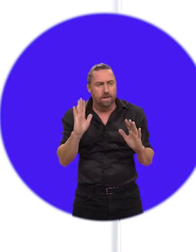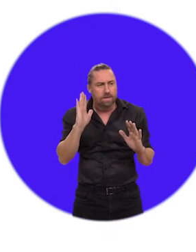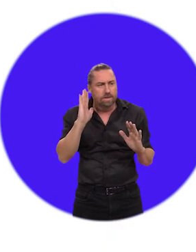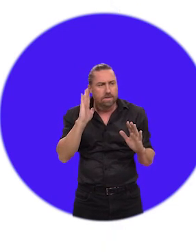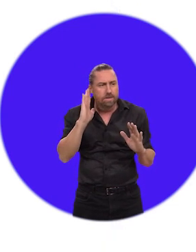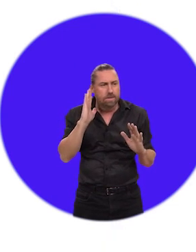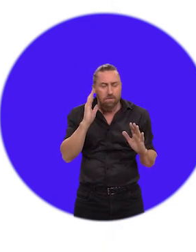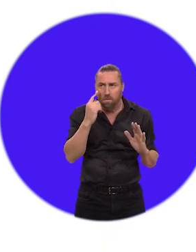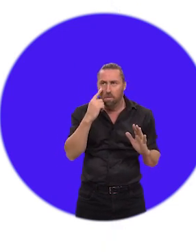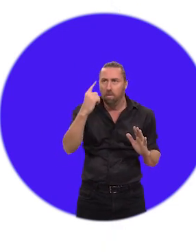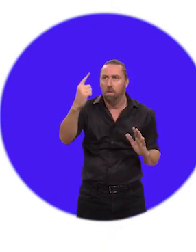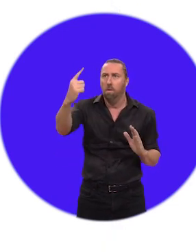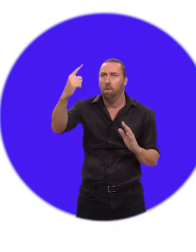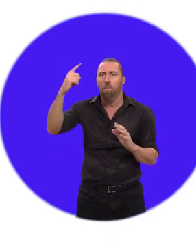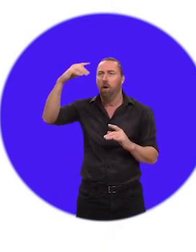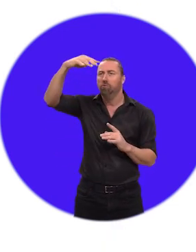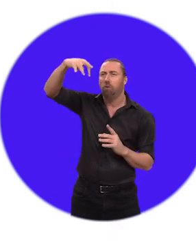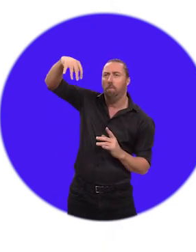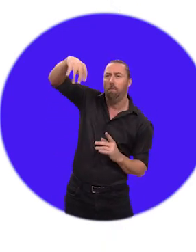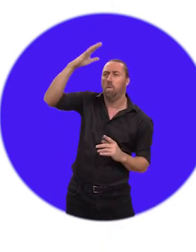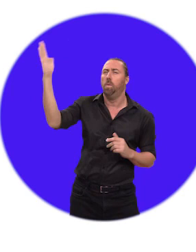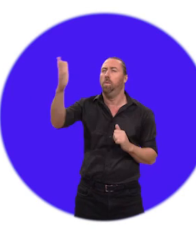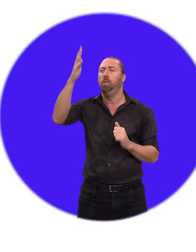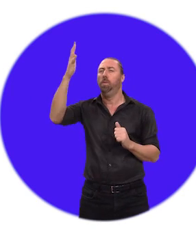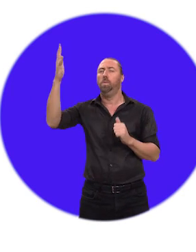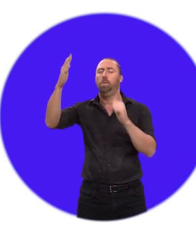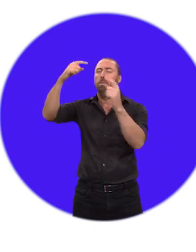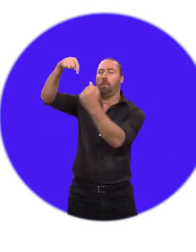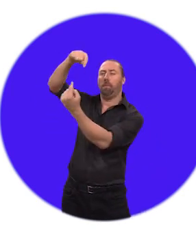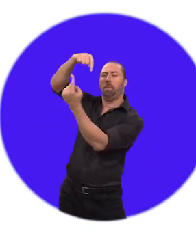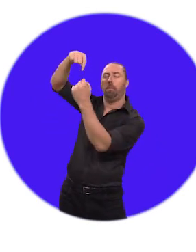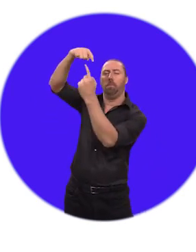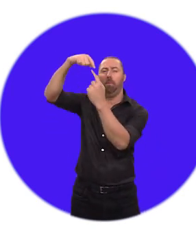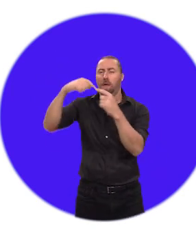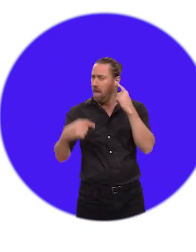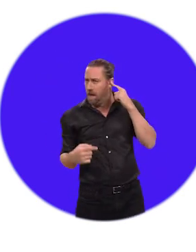Wind chimes clinked in the breeze. Bees hummed, as they danced in the clover.